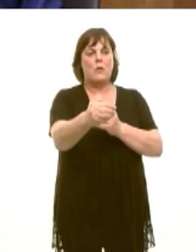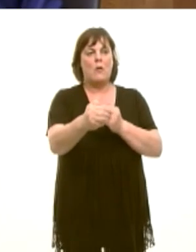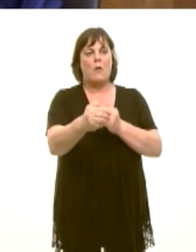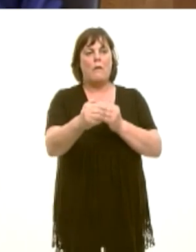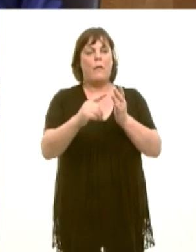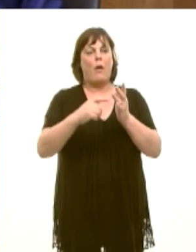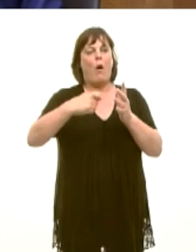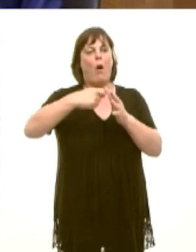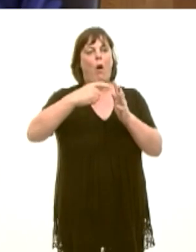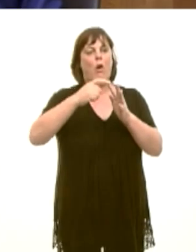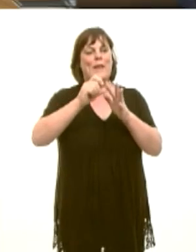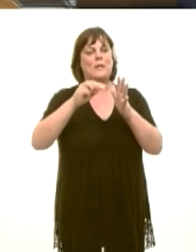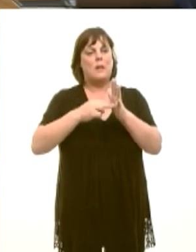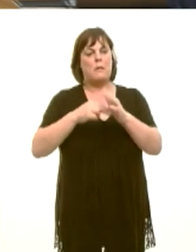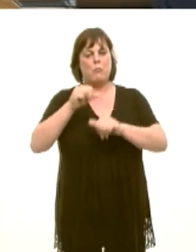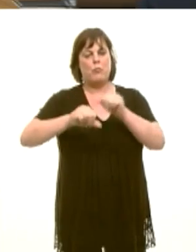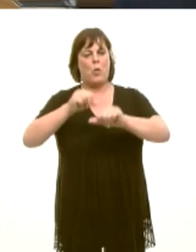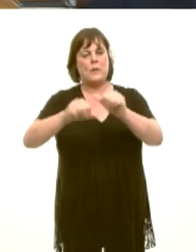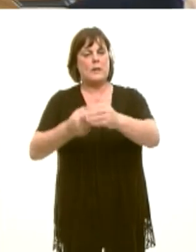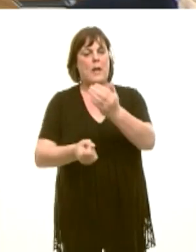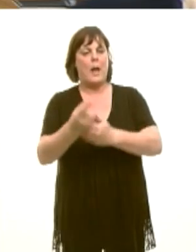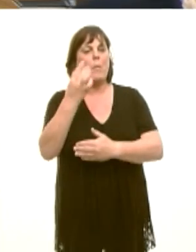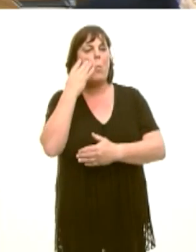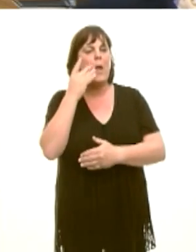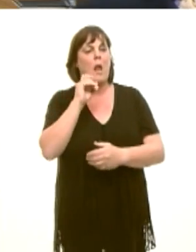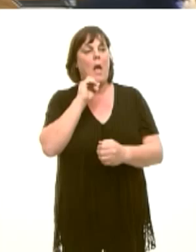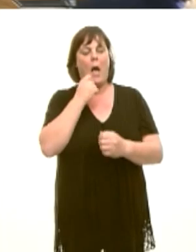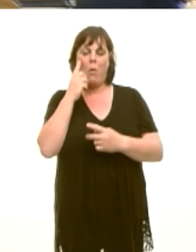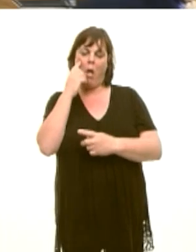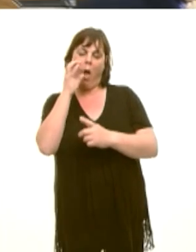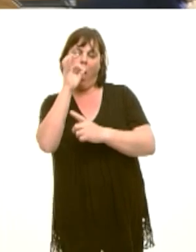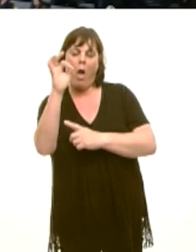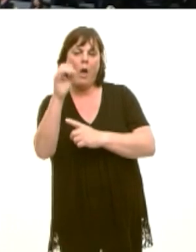take place, I will write to him on that and seek to provide him with a date.